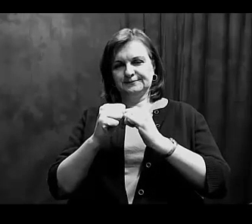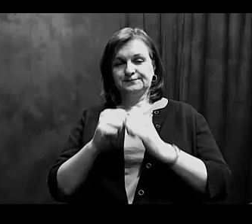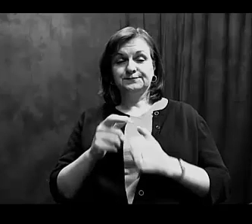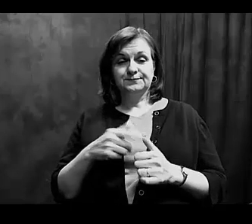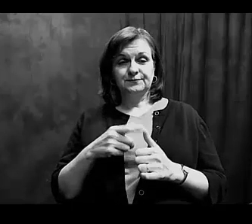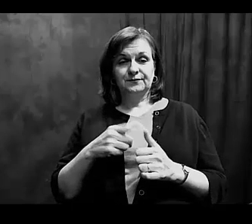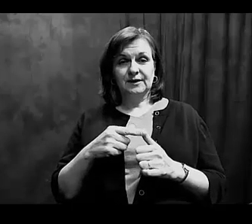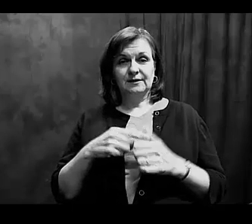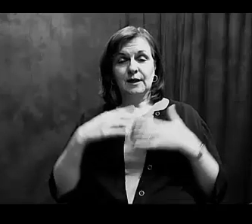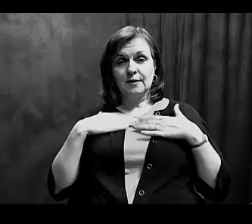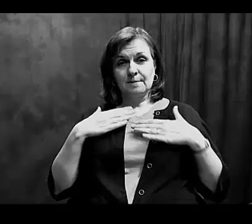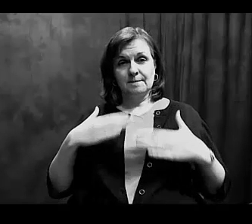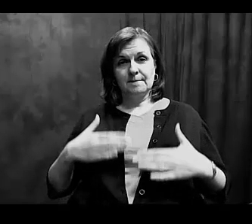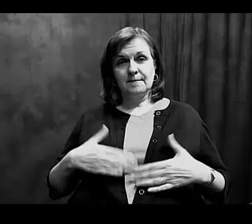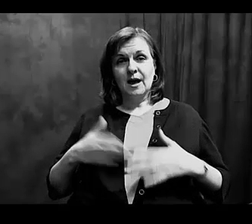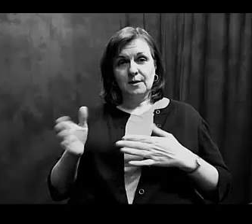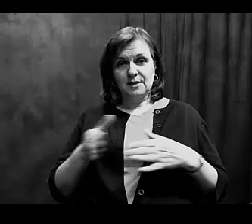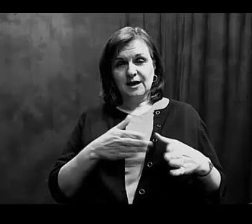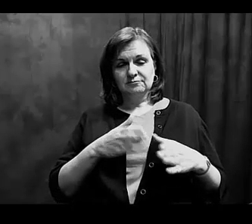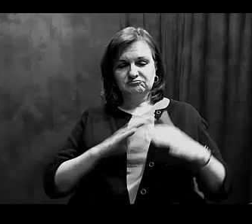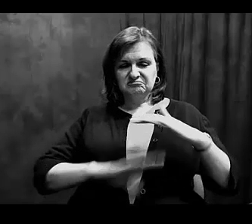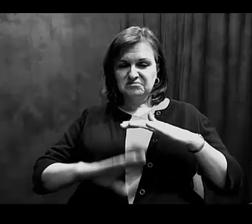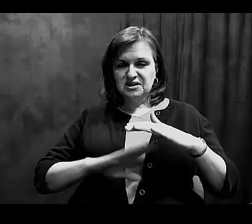it gives us a basic body plan